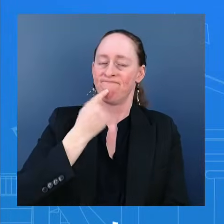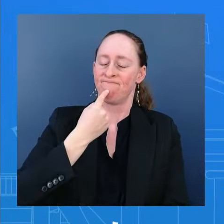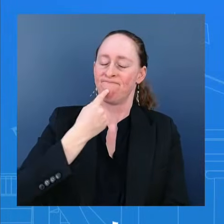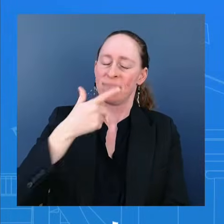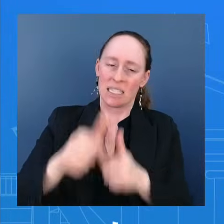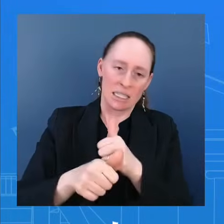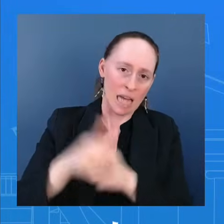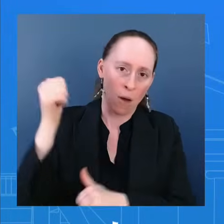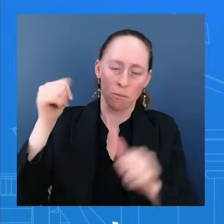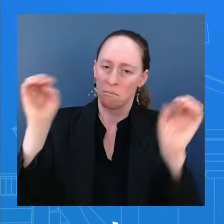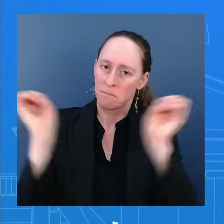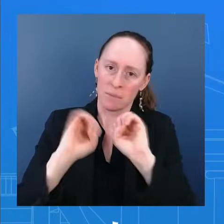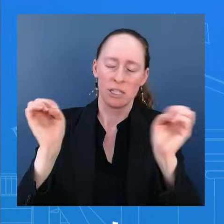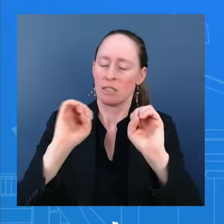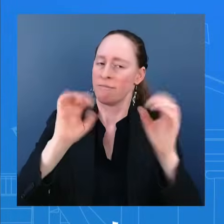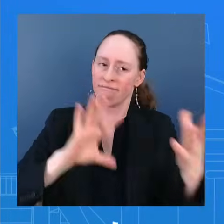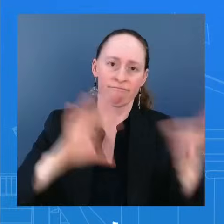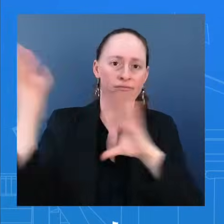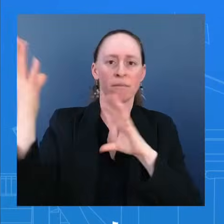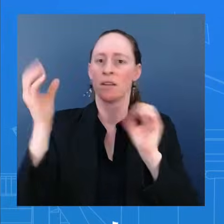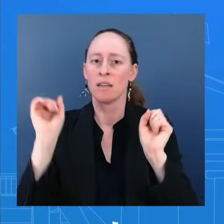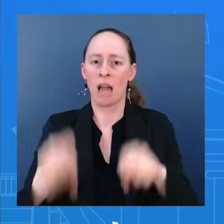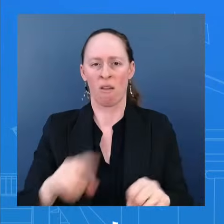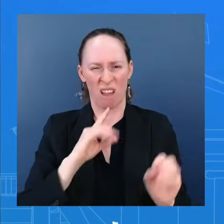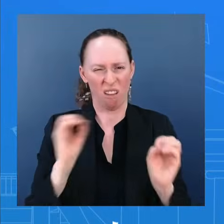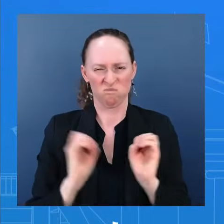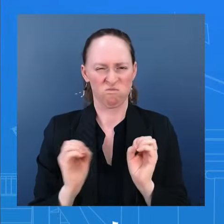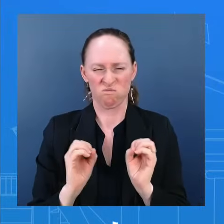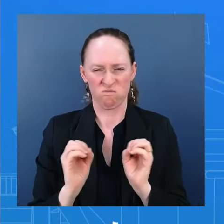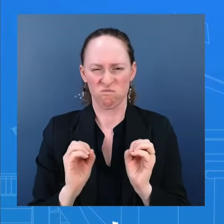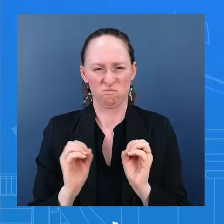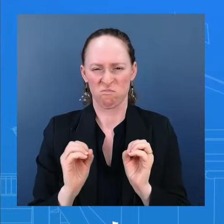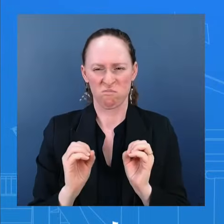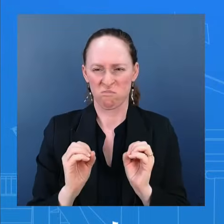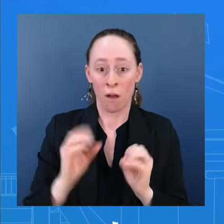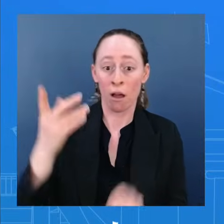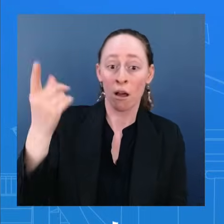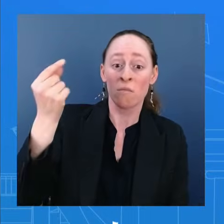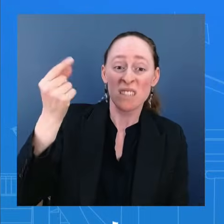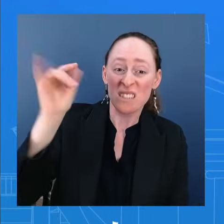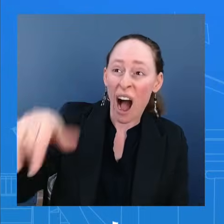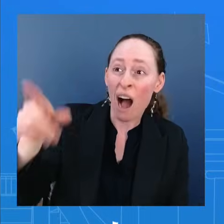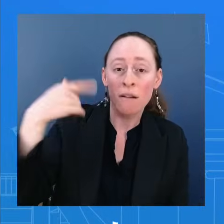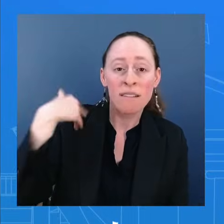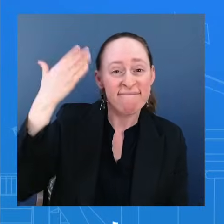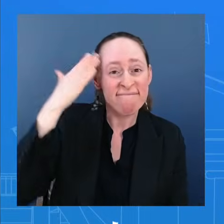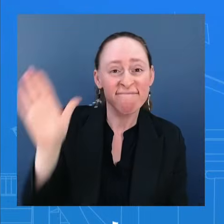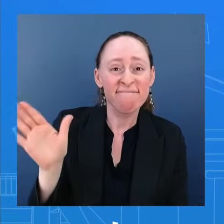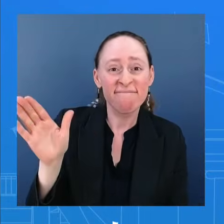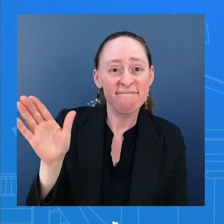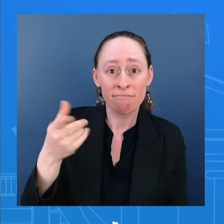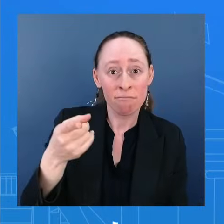know what they are? Mr. Kirby: We are still investigating this. I can't tell -- The Press: So, no. Mr. Kirby: -- you definitively -- I cannot characterize for you